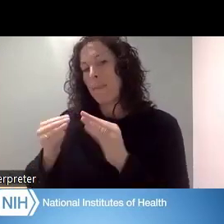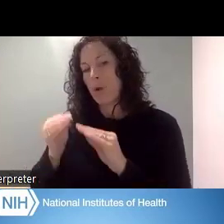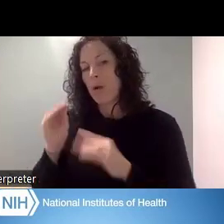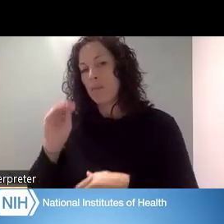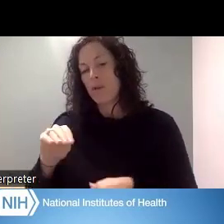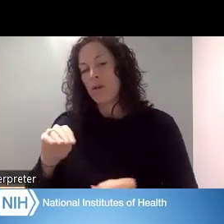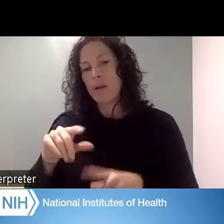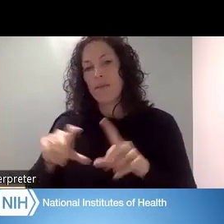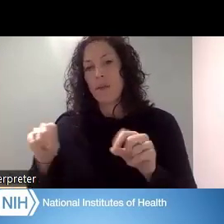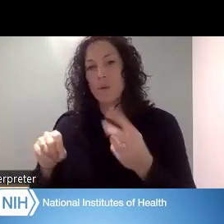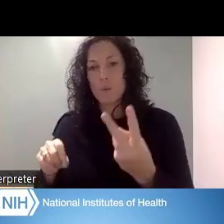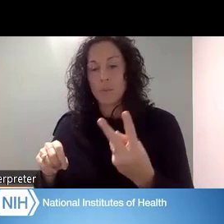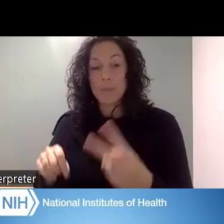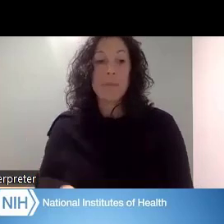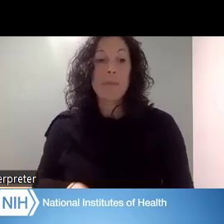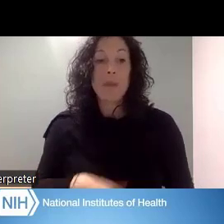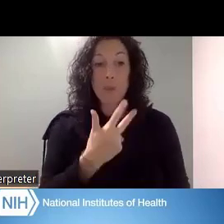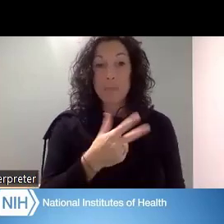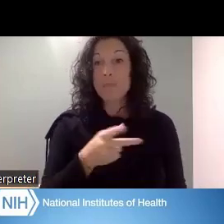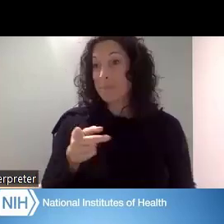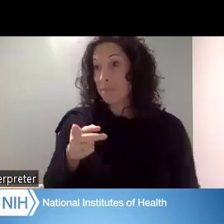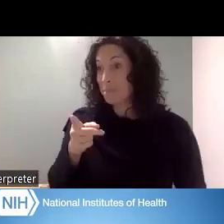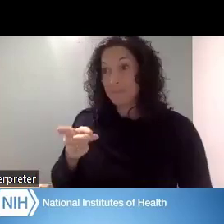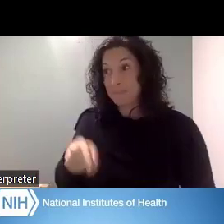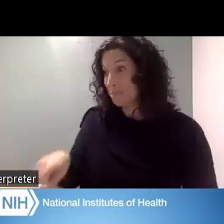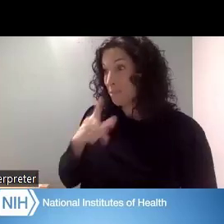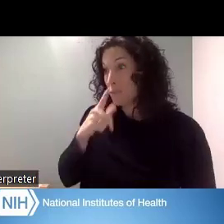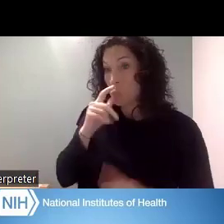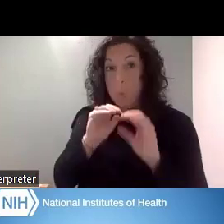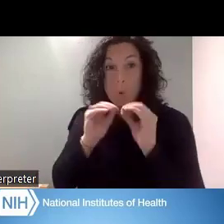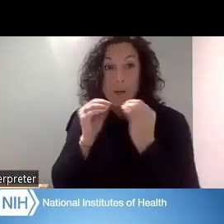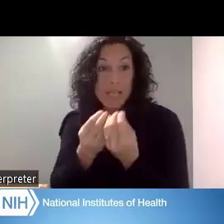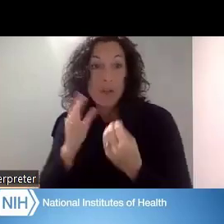Field 3 would be you guys, the recipient organization and your address information.